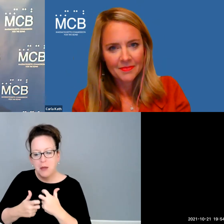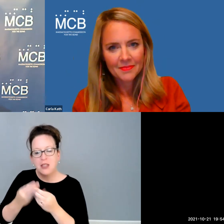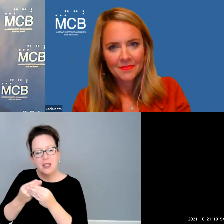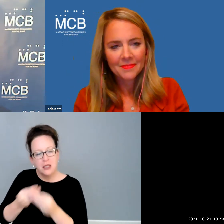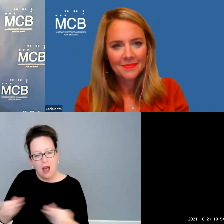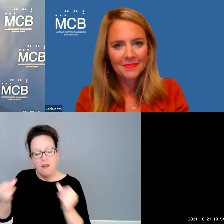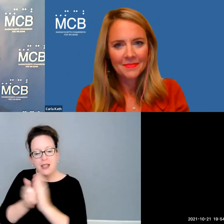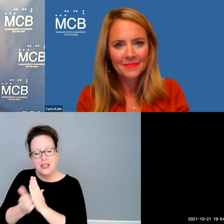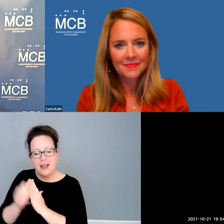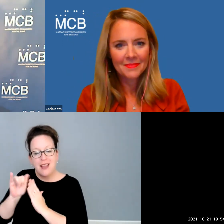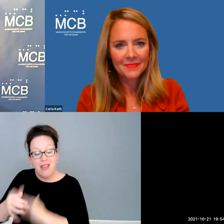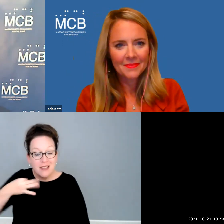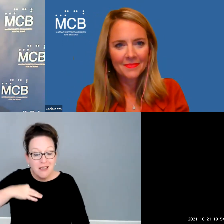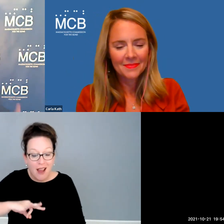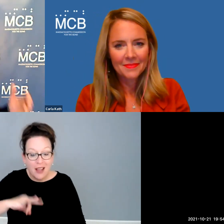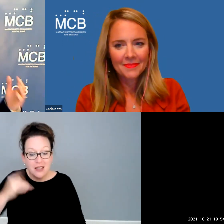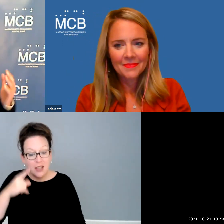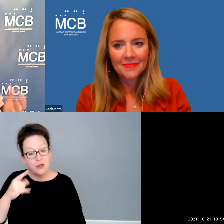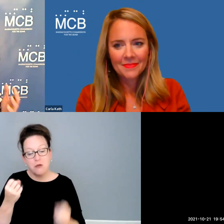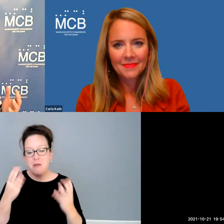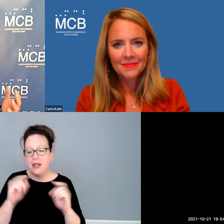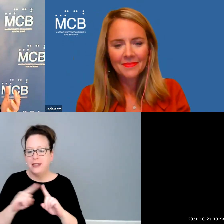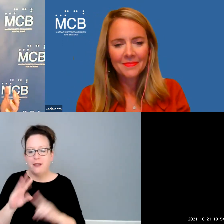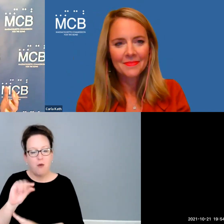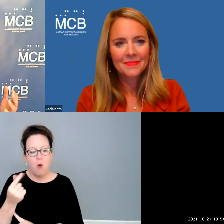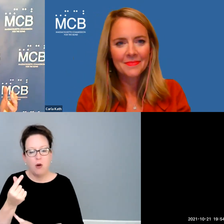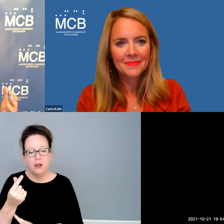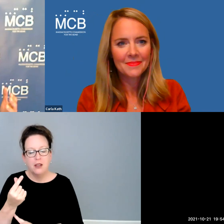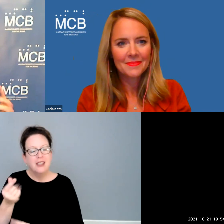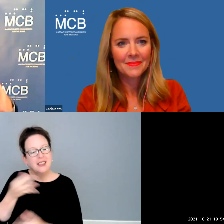So, let's start looking at it as a positive rather than, traditionally, it's looked at as, oh well they